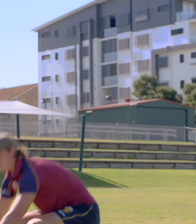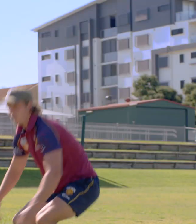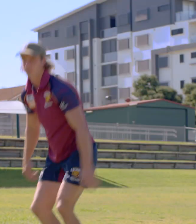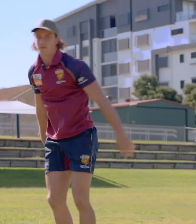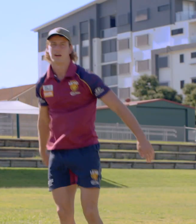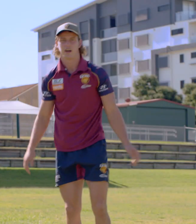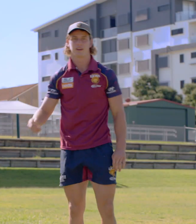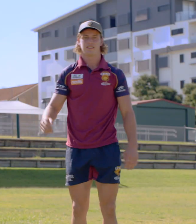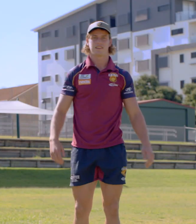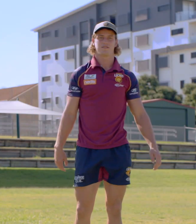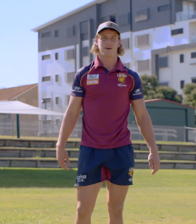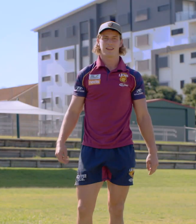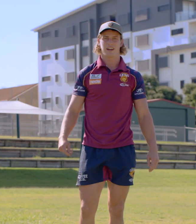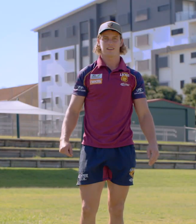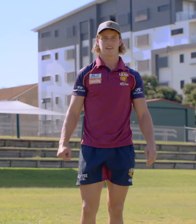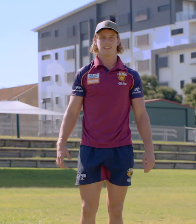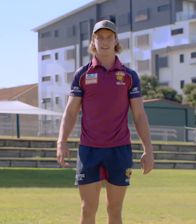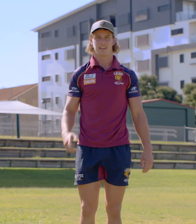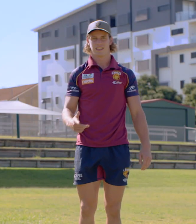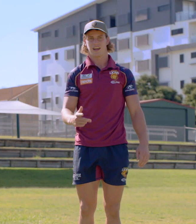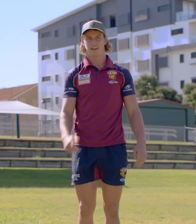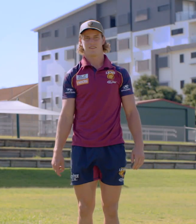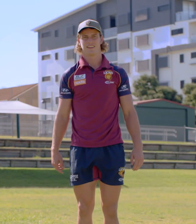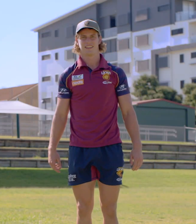Awesome. Hope you guys had some fun with that. I certainly did. Go get ‘em!